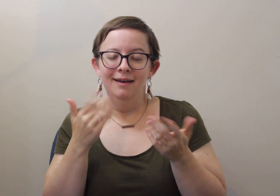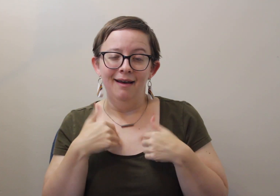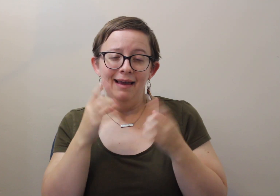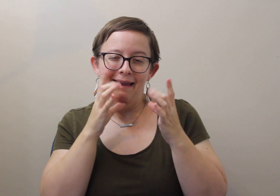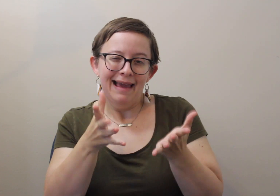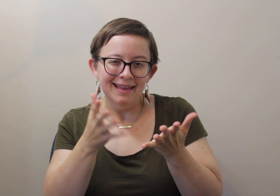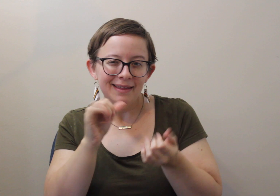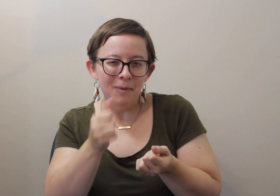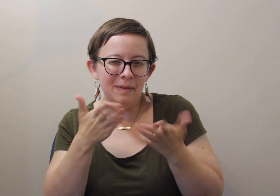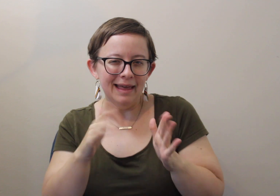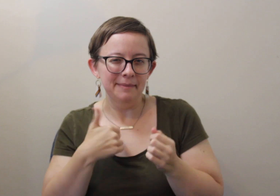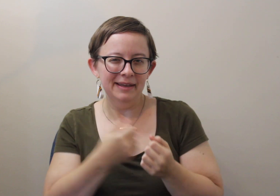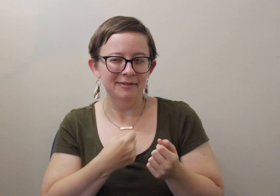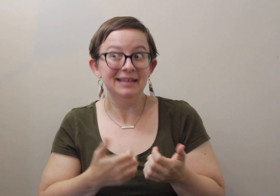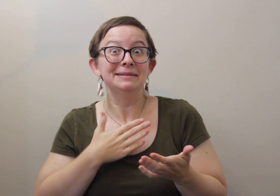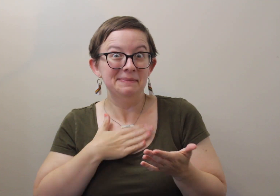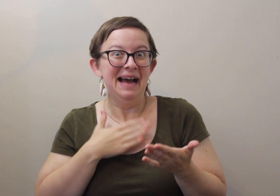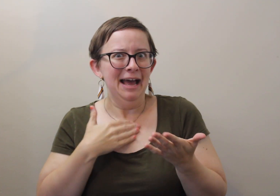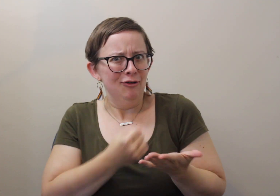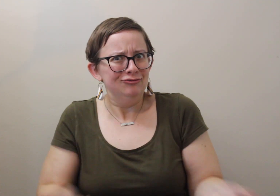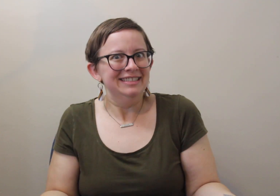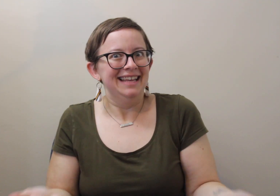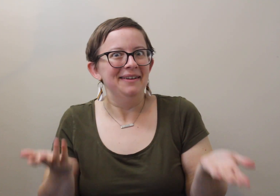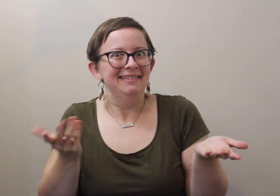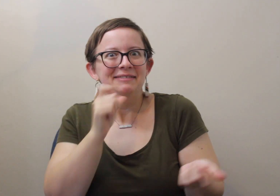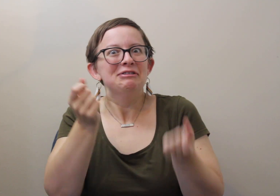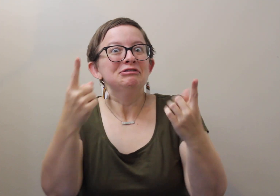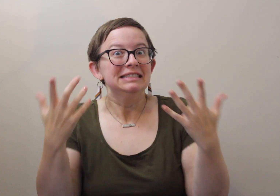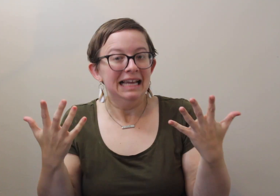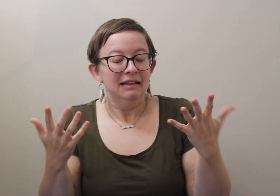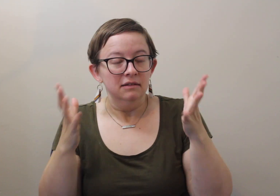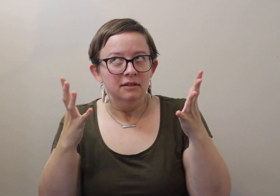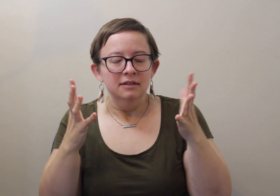if Jenna can quietly. I really hate that they don't allow us to like video or ultrasound cause it's mine.